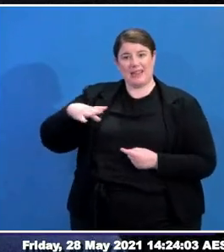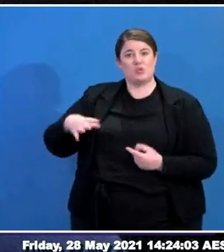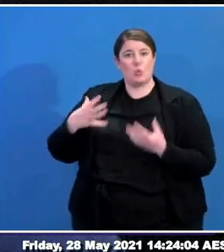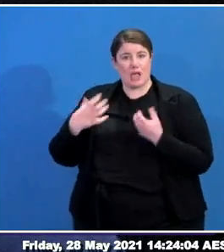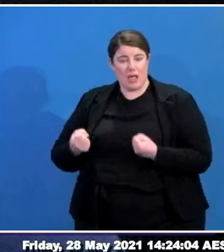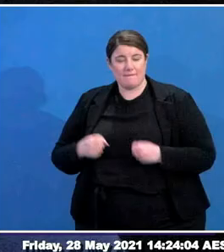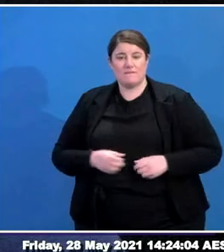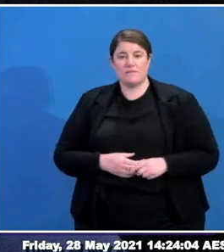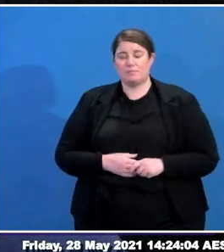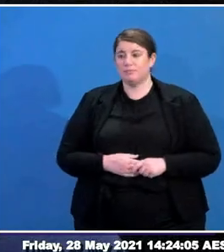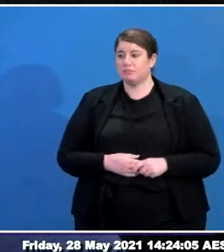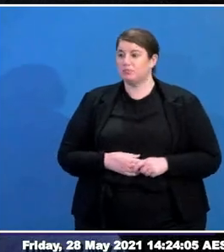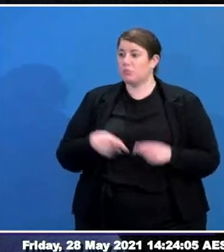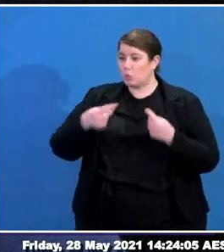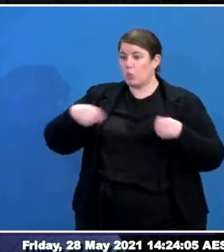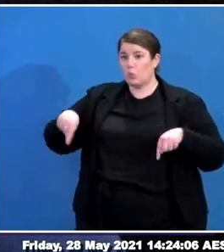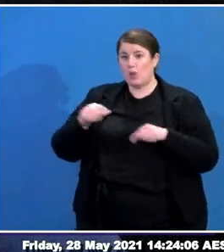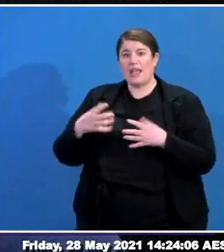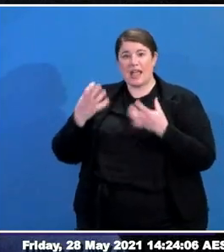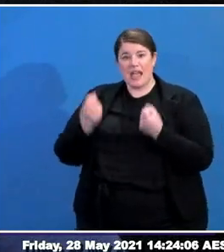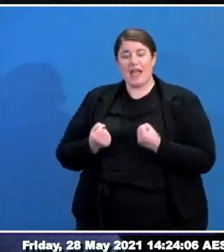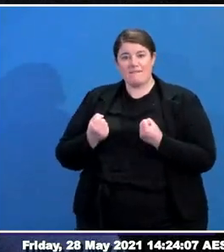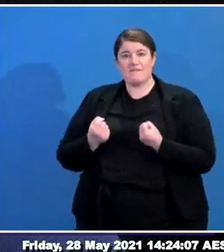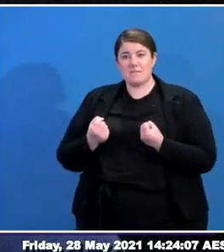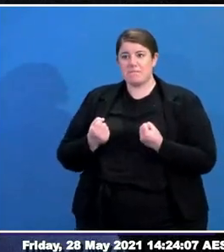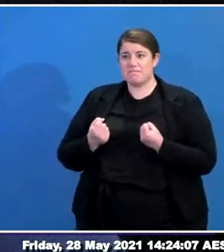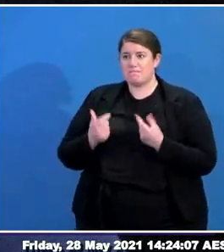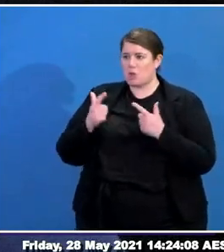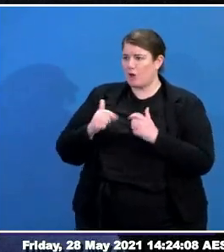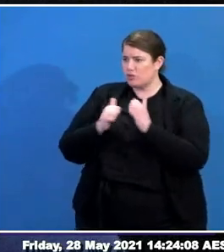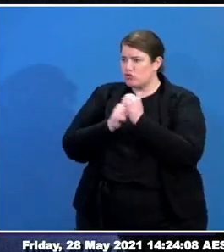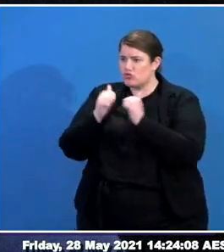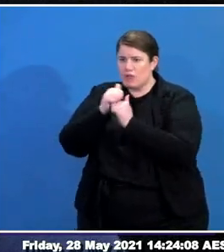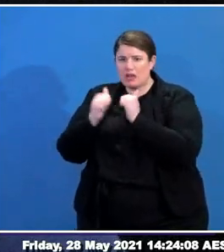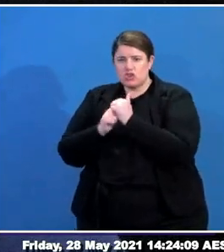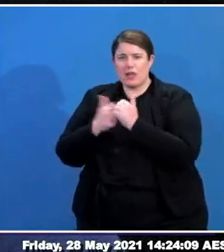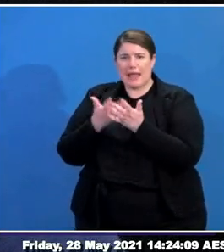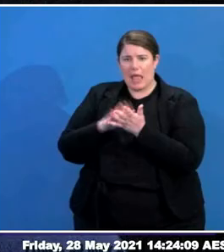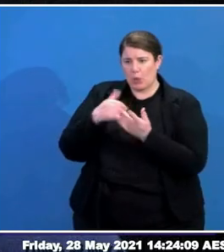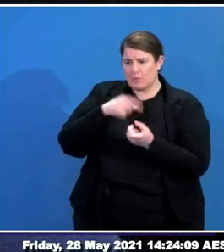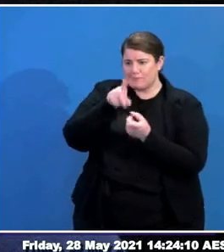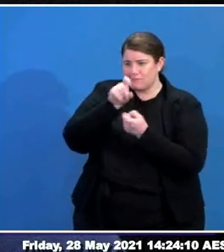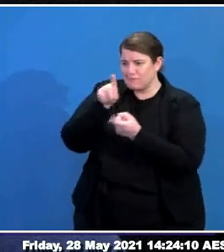We have quite a lot of structuring into our recruitment processes to ensure